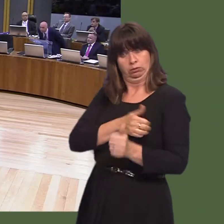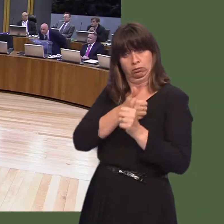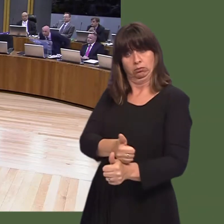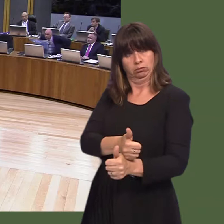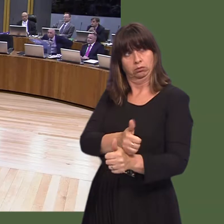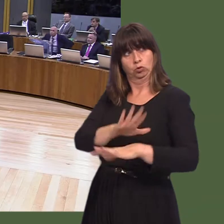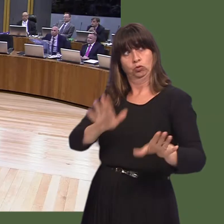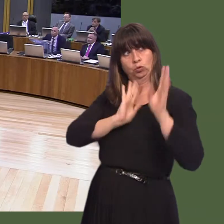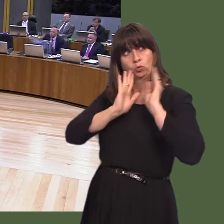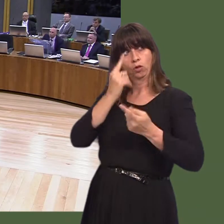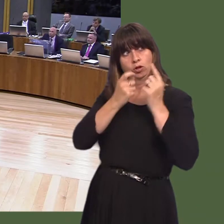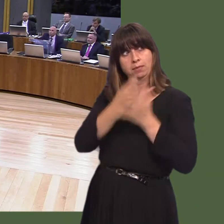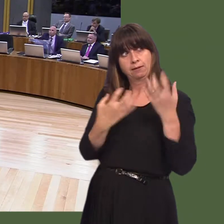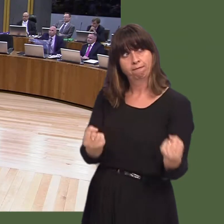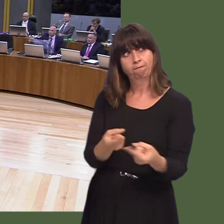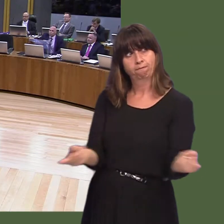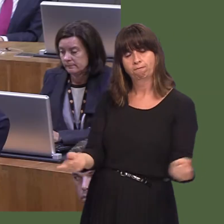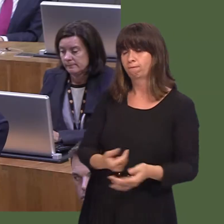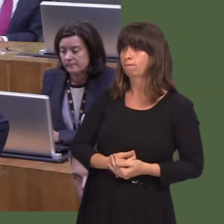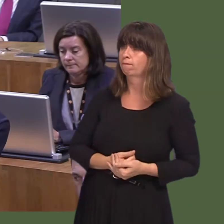Carwyn Jones AM: Well, it's hugely important with a report like this that there is a proper